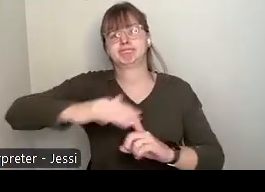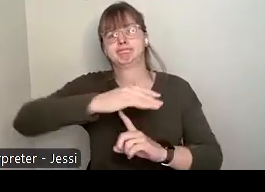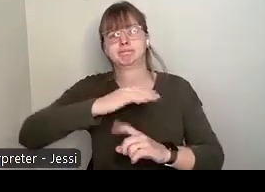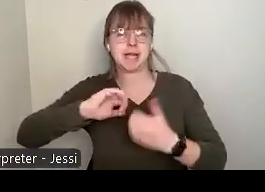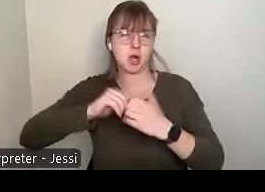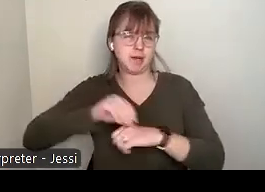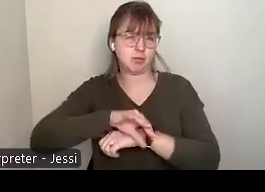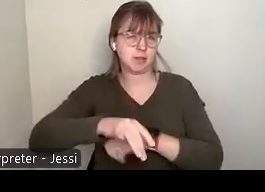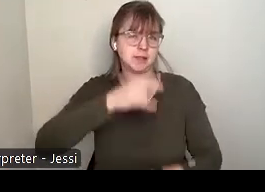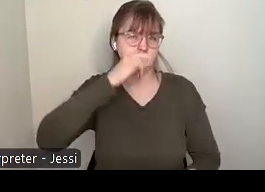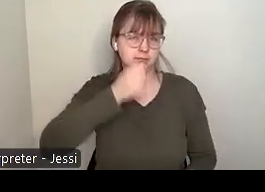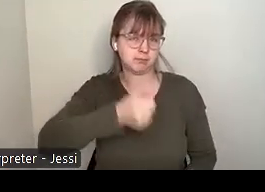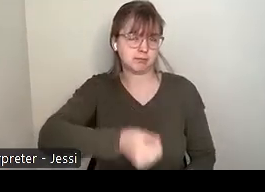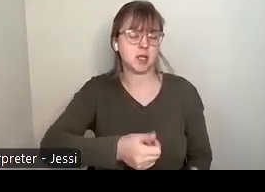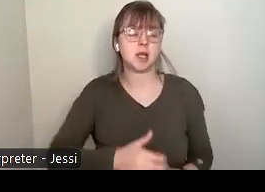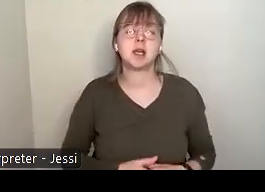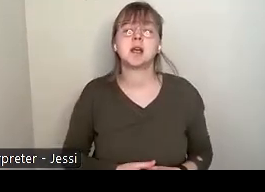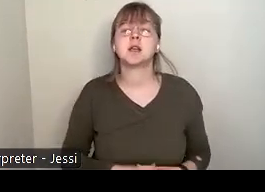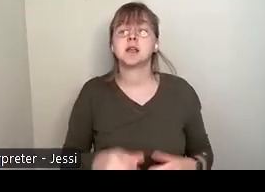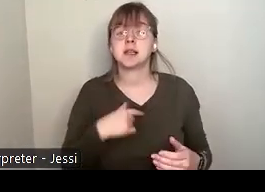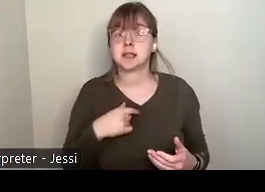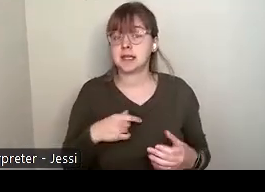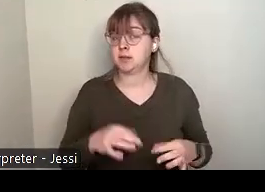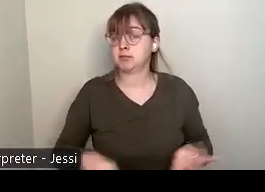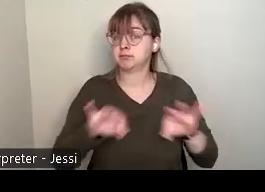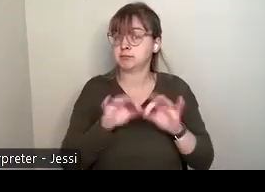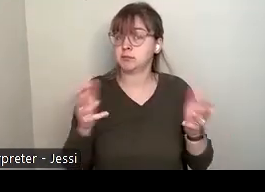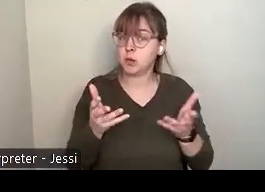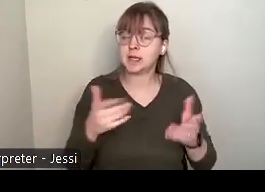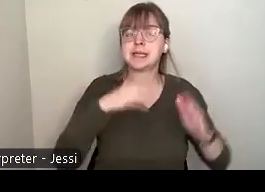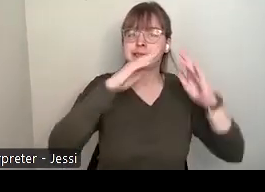equity and inclusive practices in line with those diversity and formed tenants that we highlighted